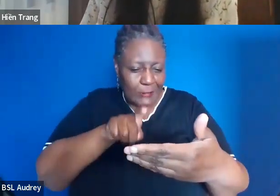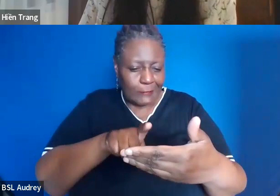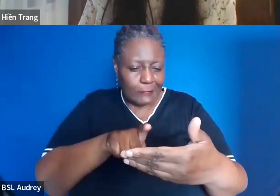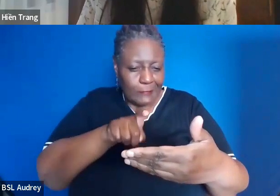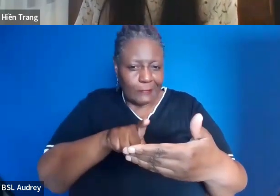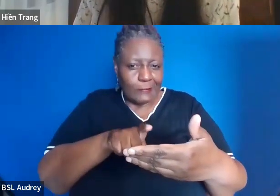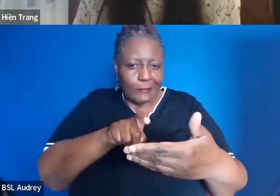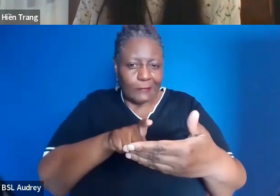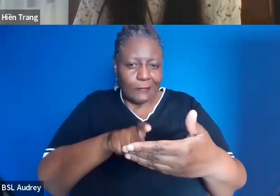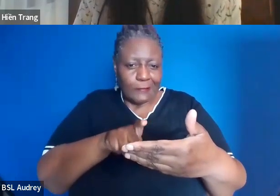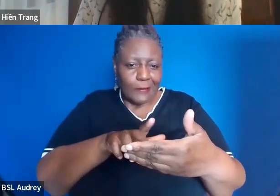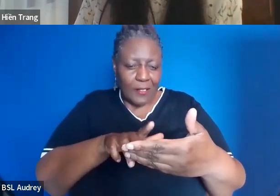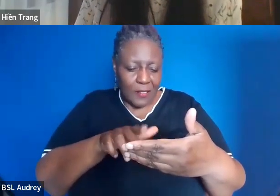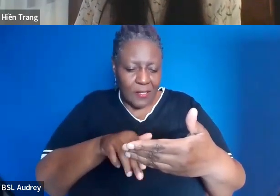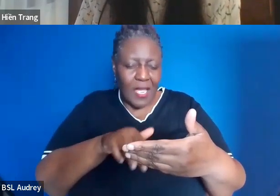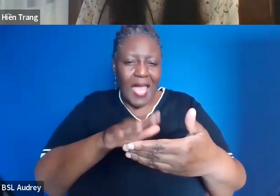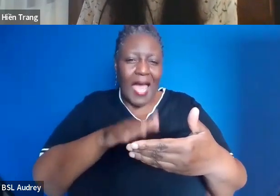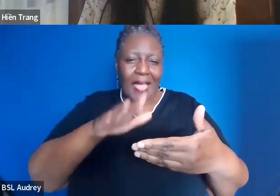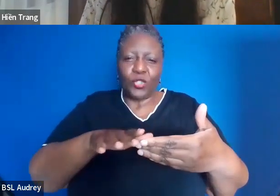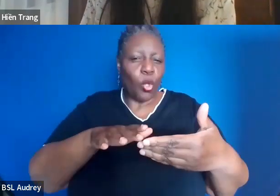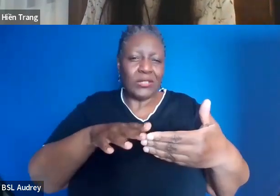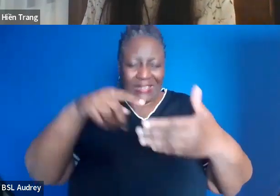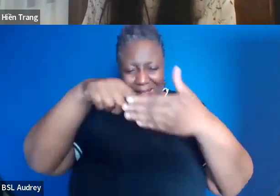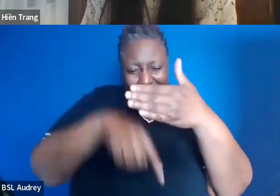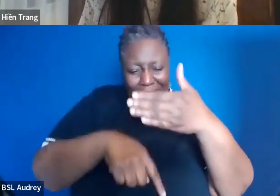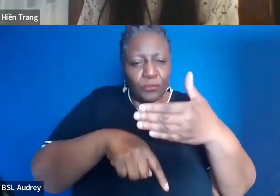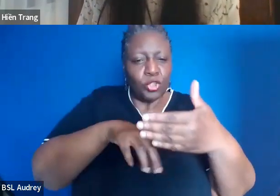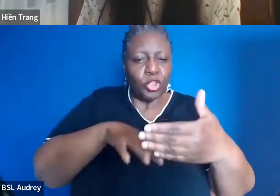on a small level and at a big level at the same time and being like well